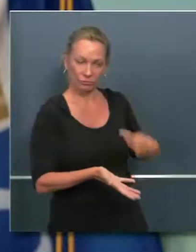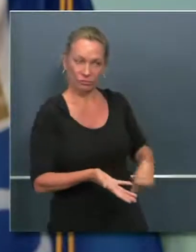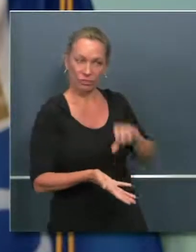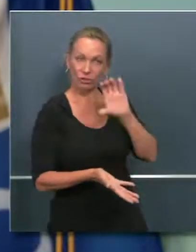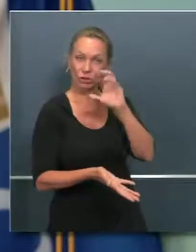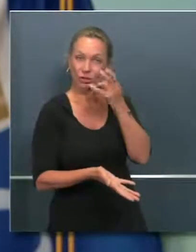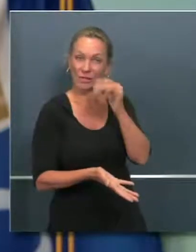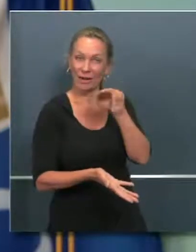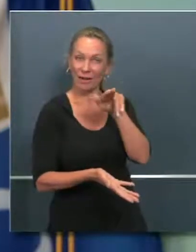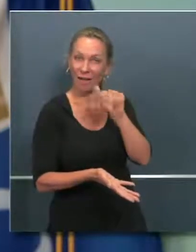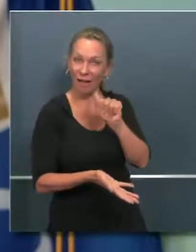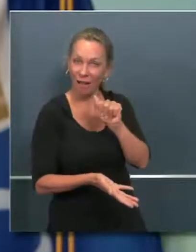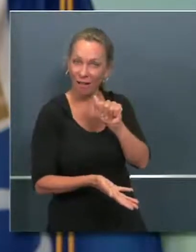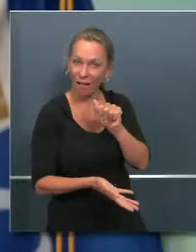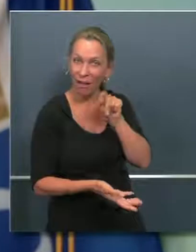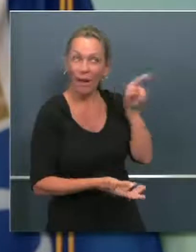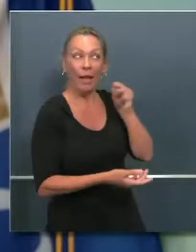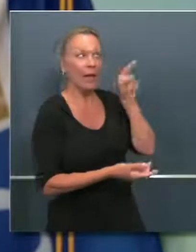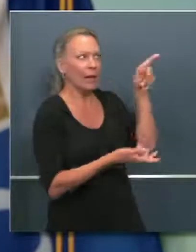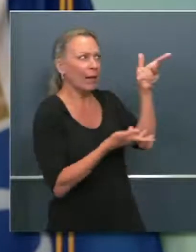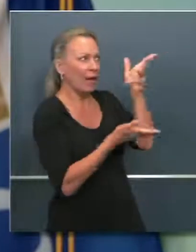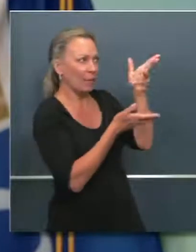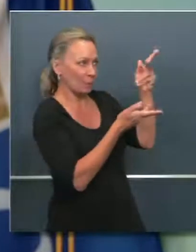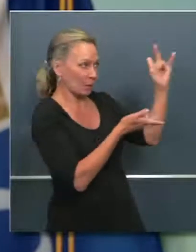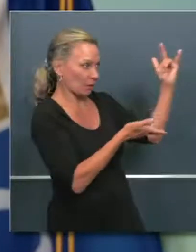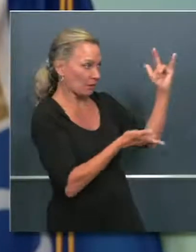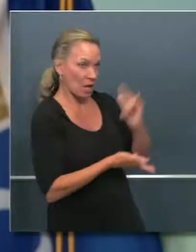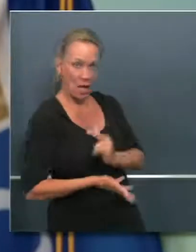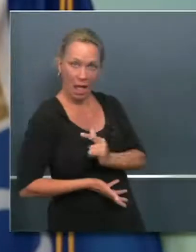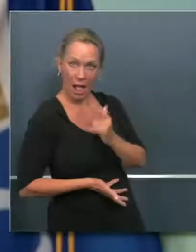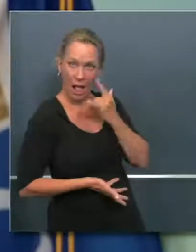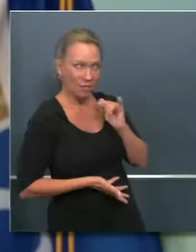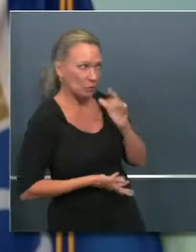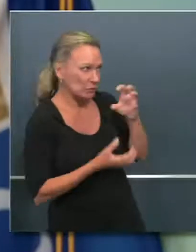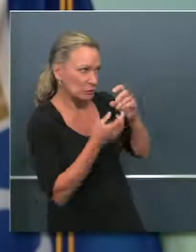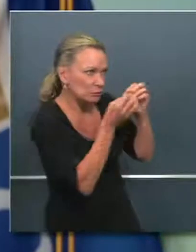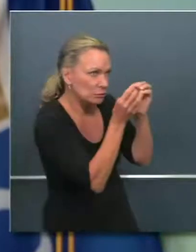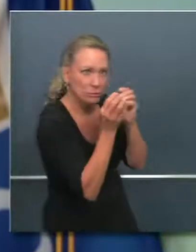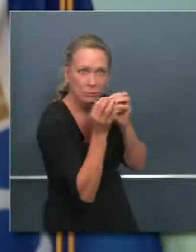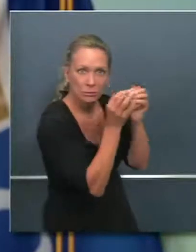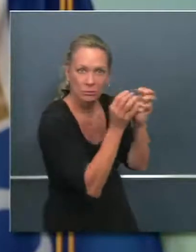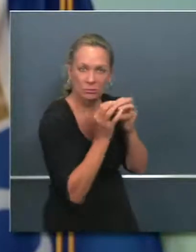was conversations these were conversations that occurred in late January in the early part of